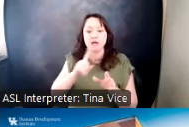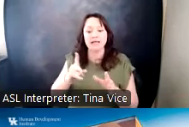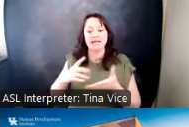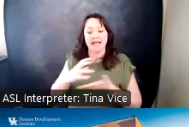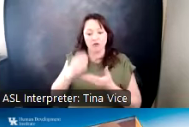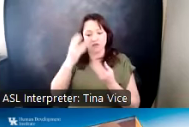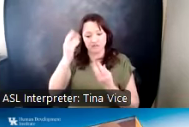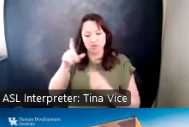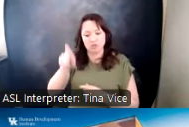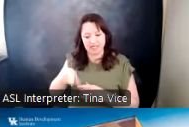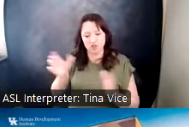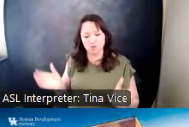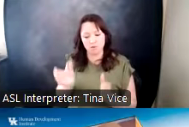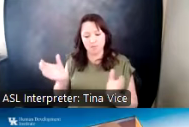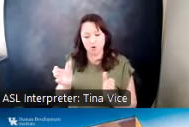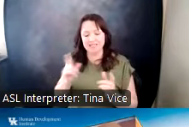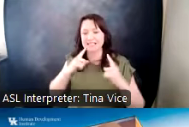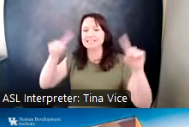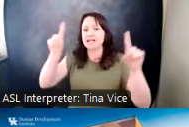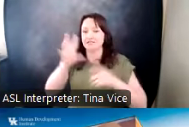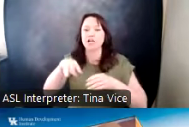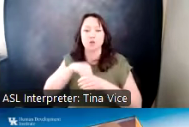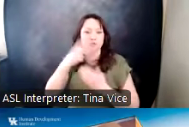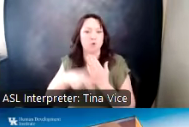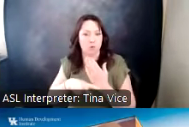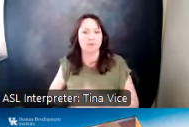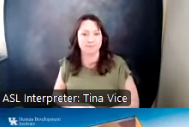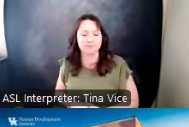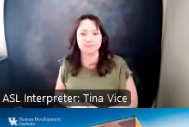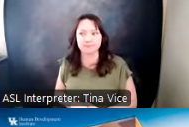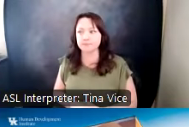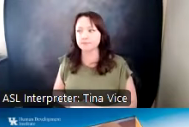inclusive program. And then